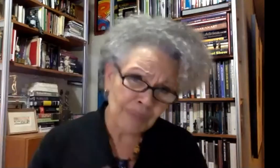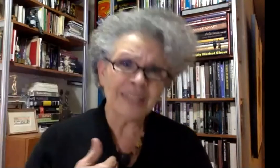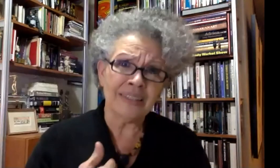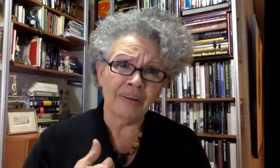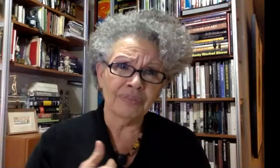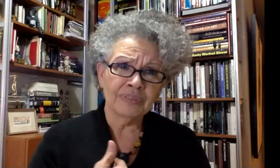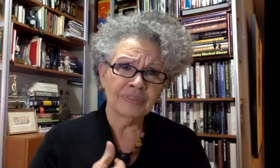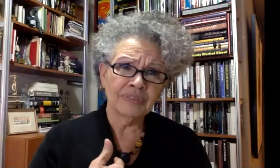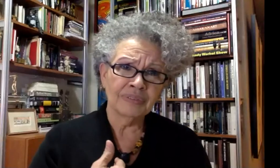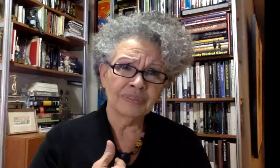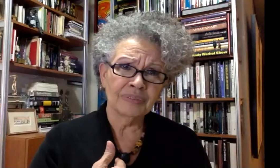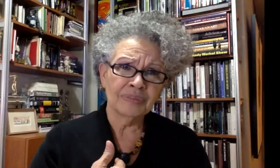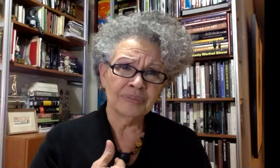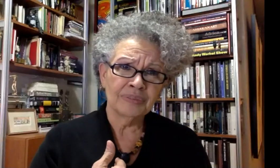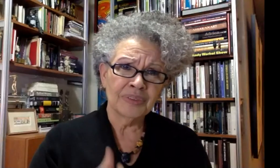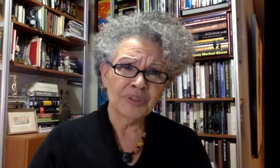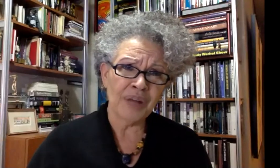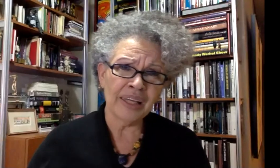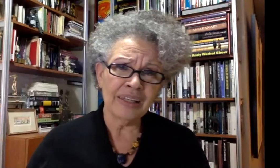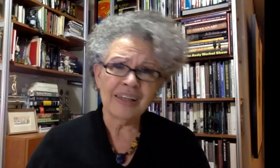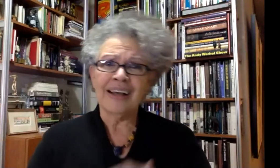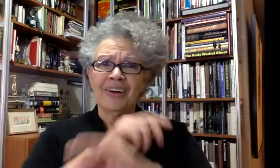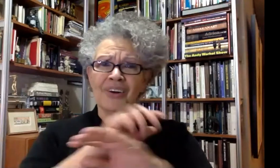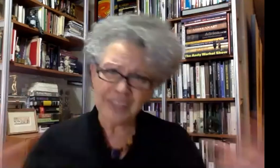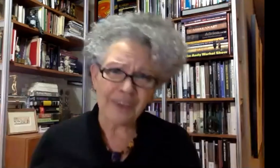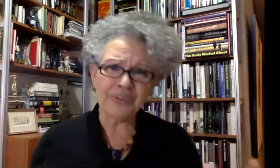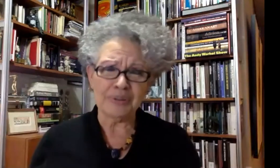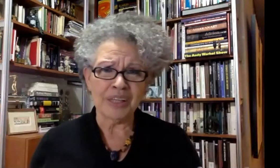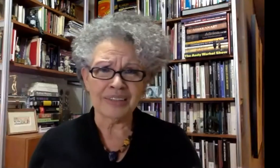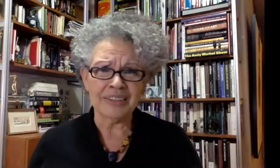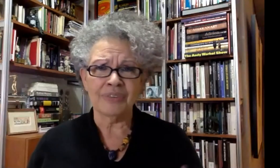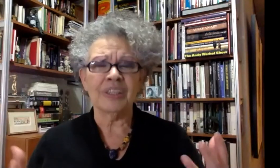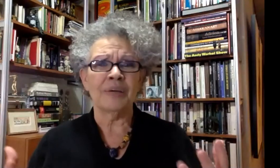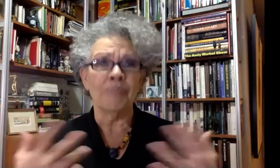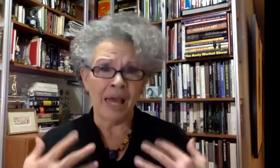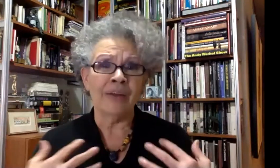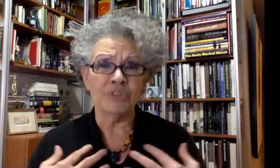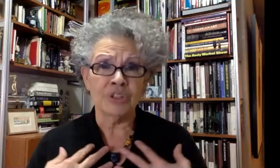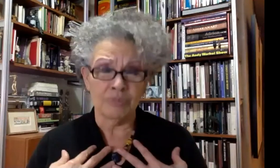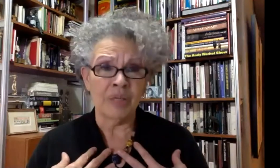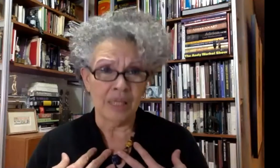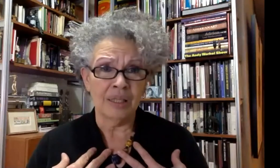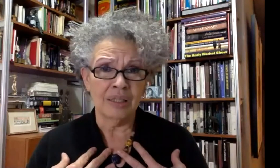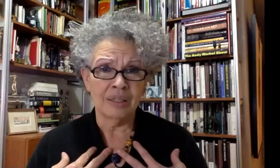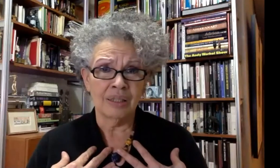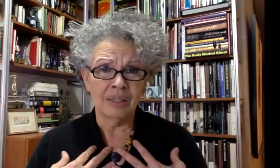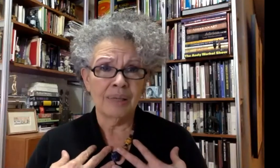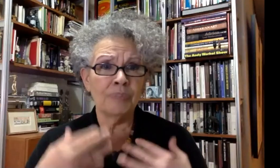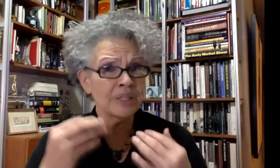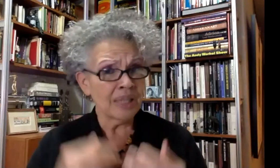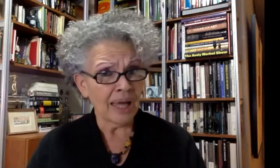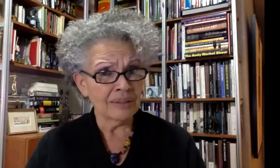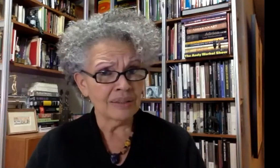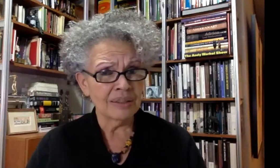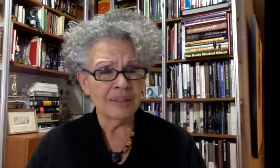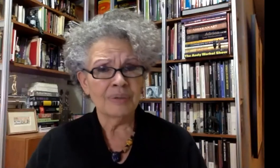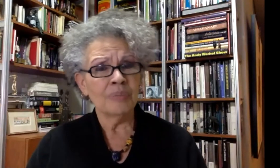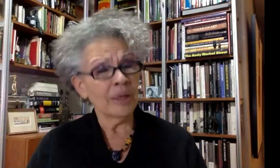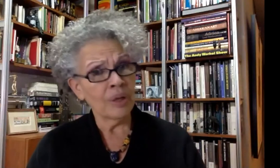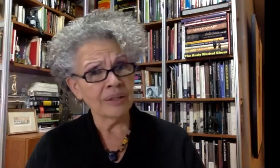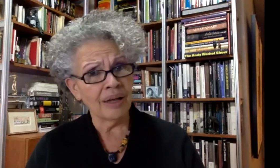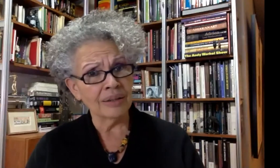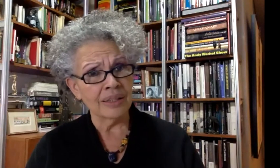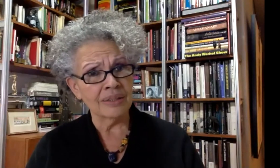was so much, I understood why people felt that it was amazing, that it was a subject,